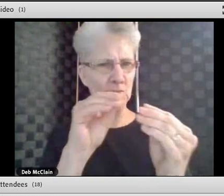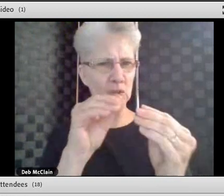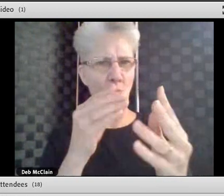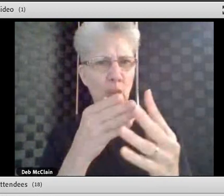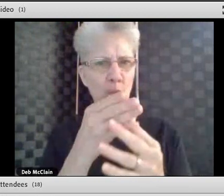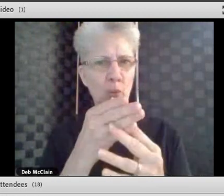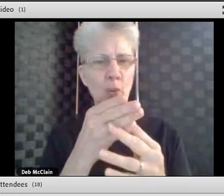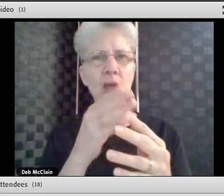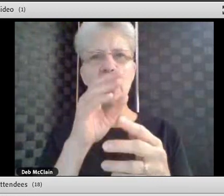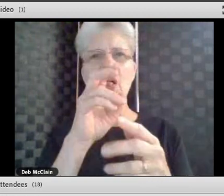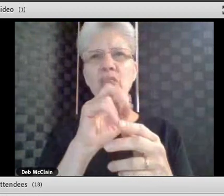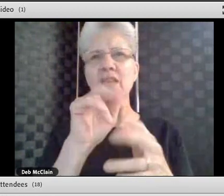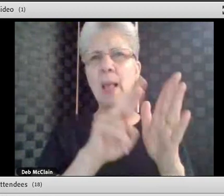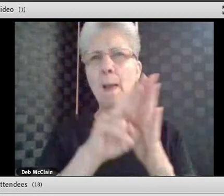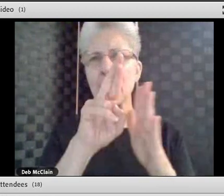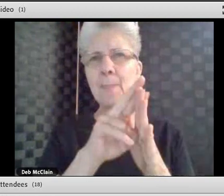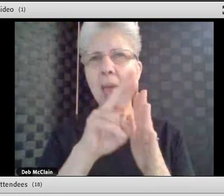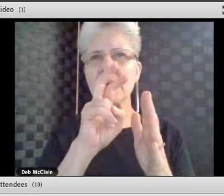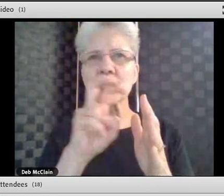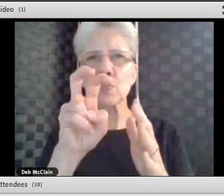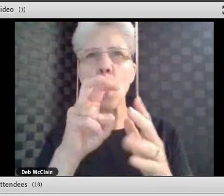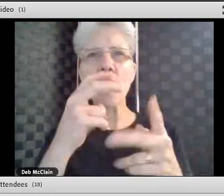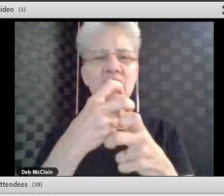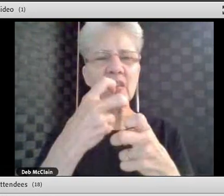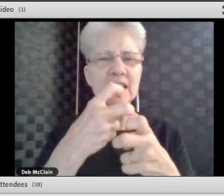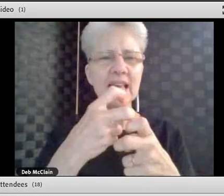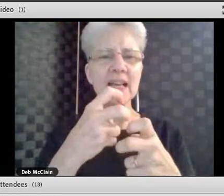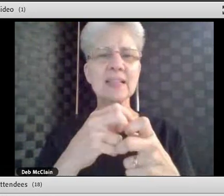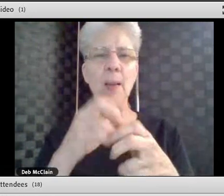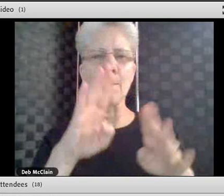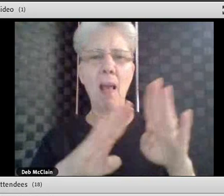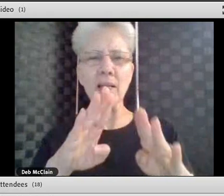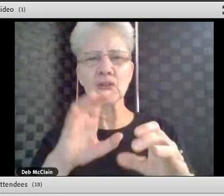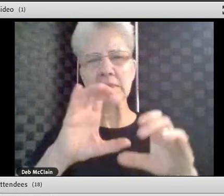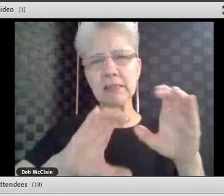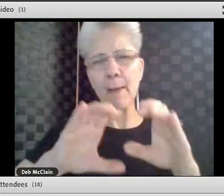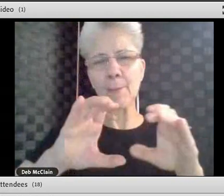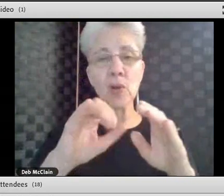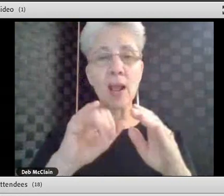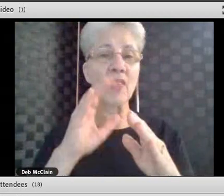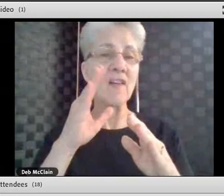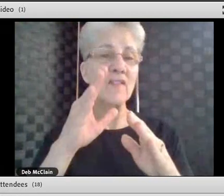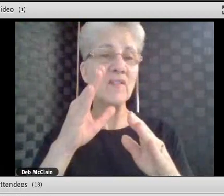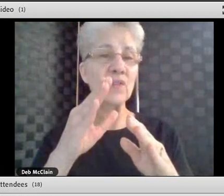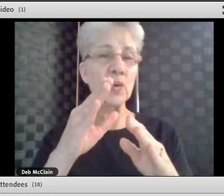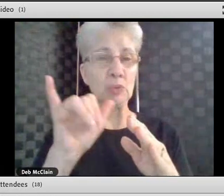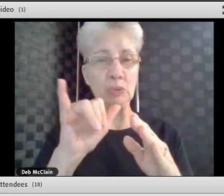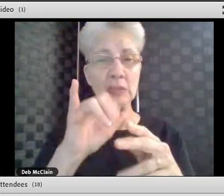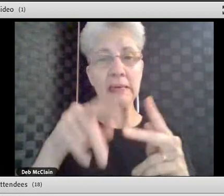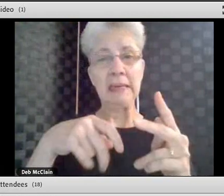the physics, the biology, the chemistry, and how much of the futuristic equipment on the show had actually become reality.